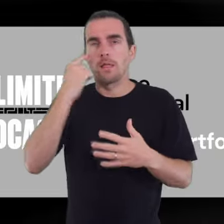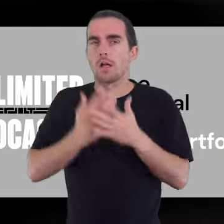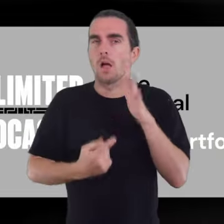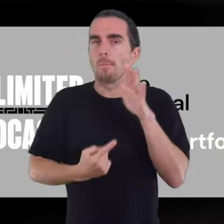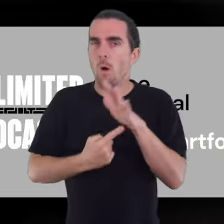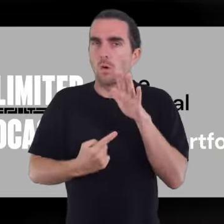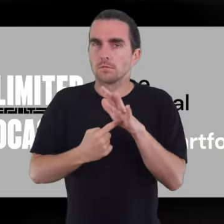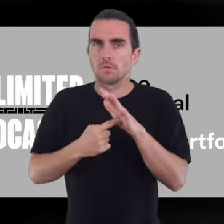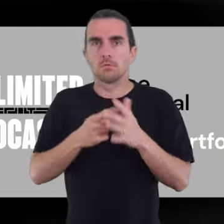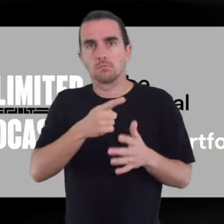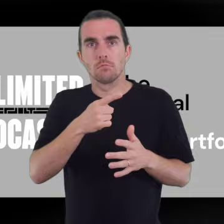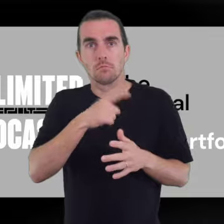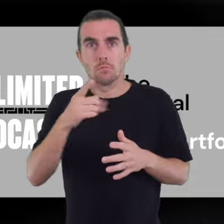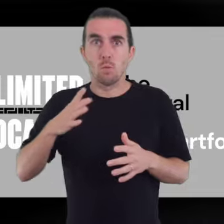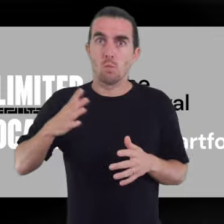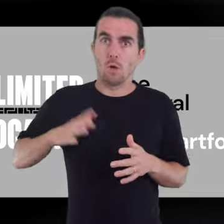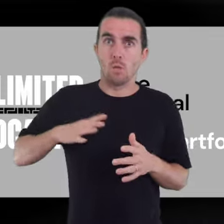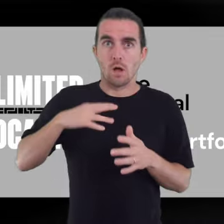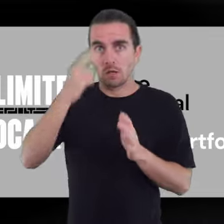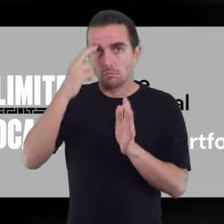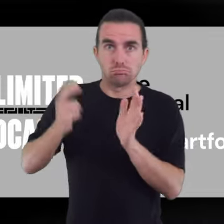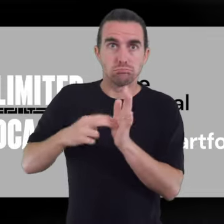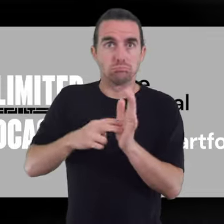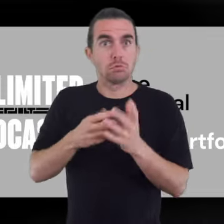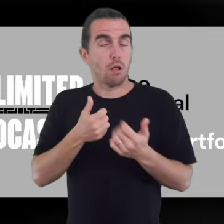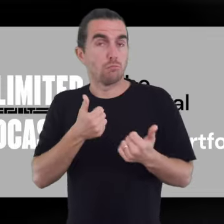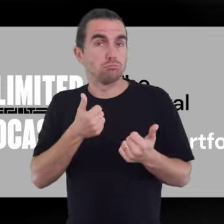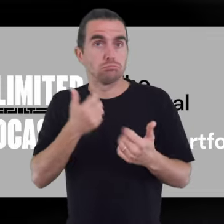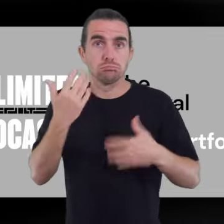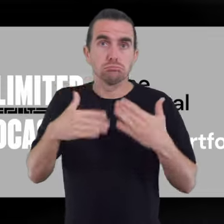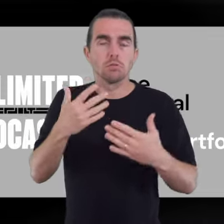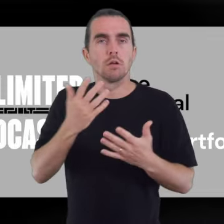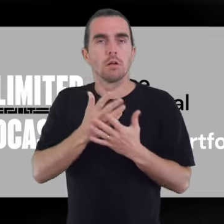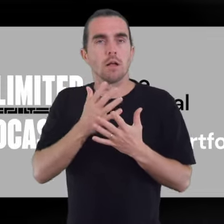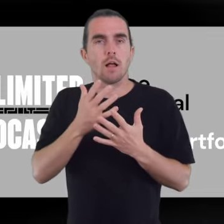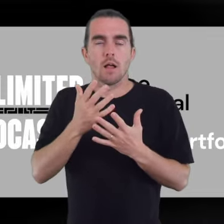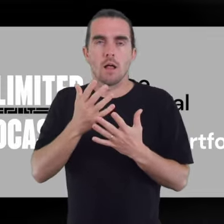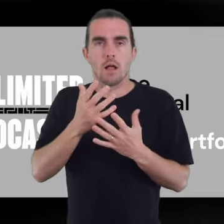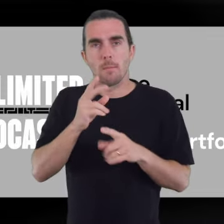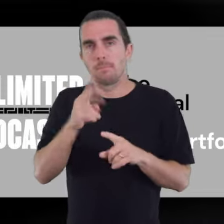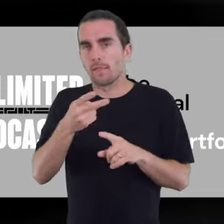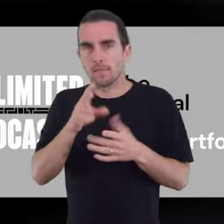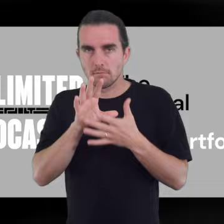then, for people to feel that they could or that they wanted to sign up. And then it was really about both connecting